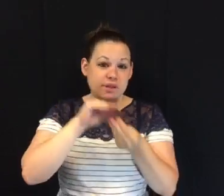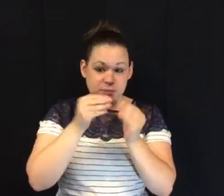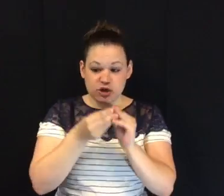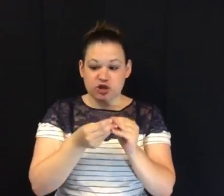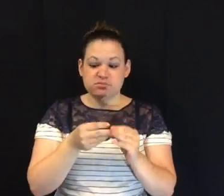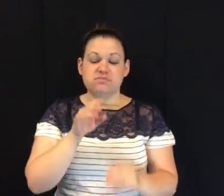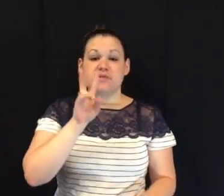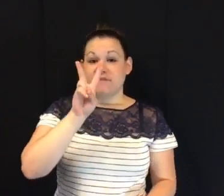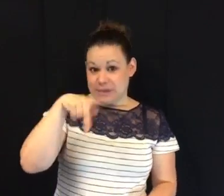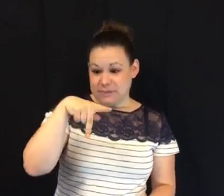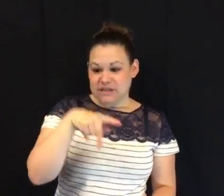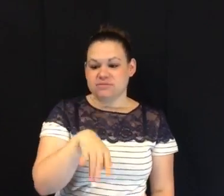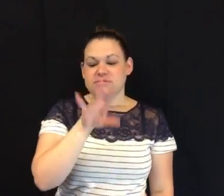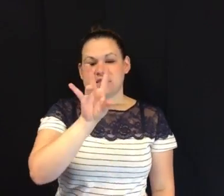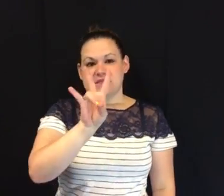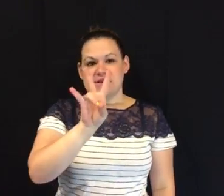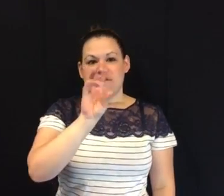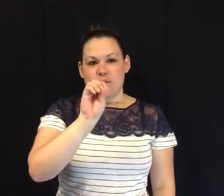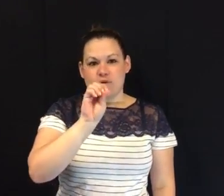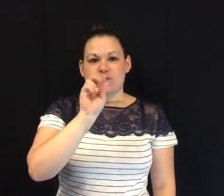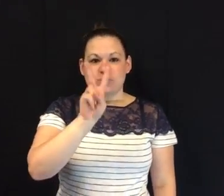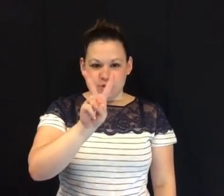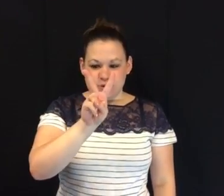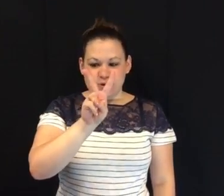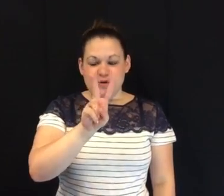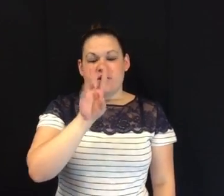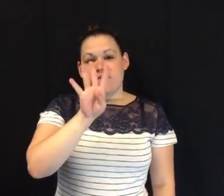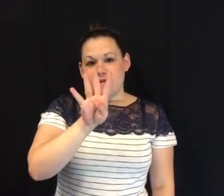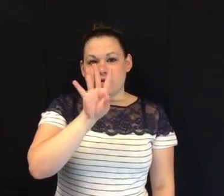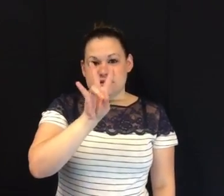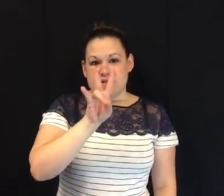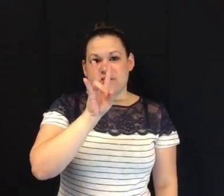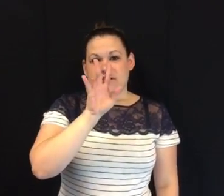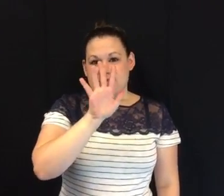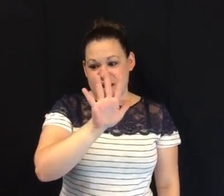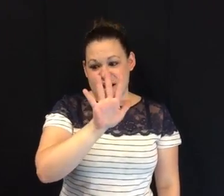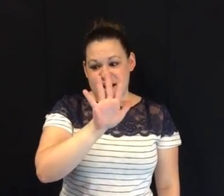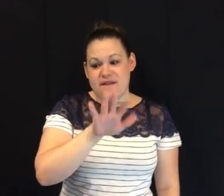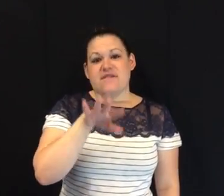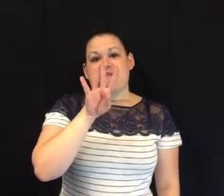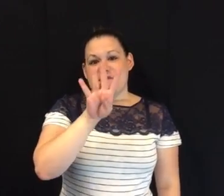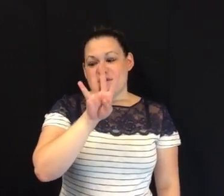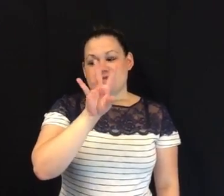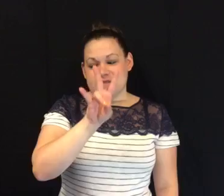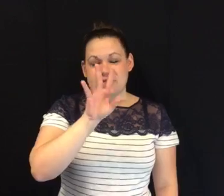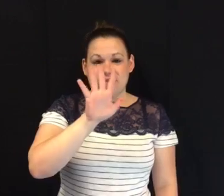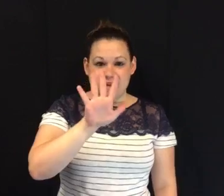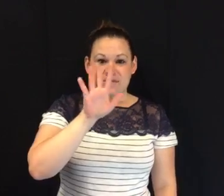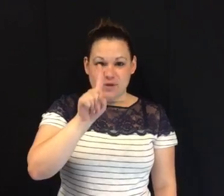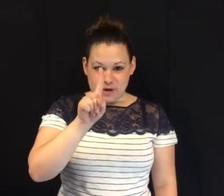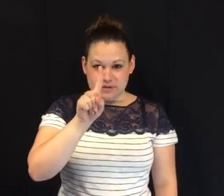702-475-4751